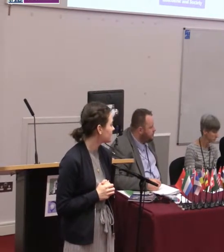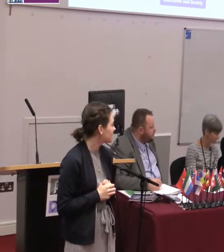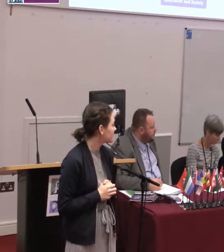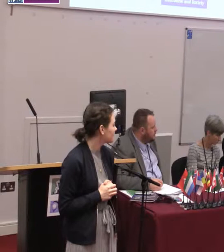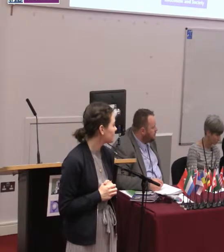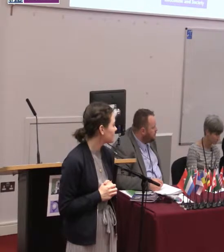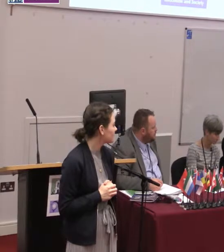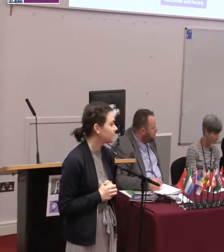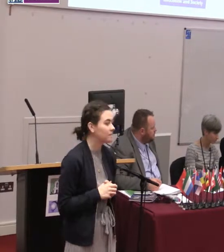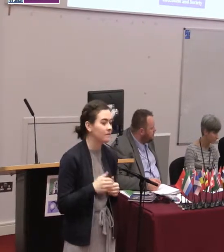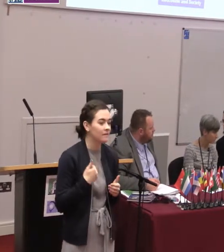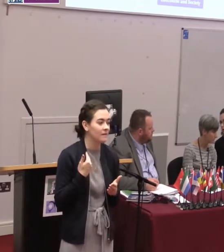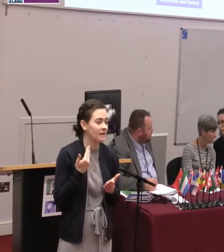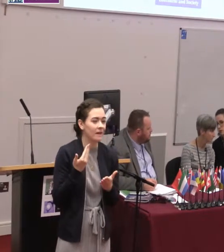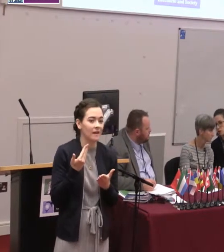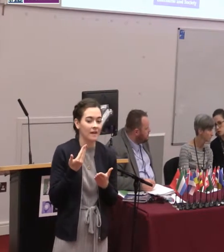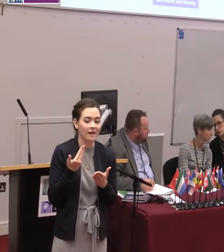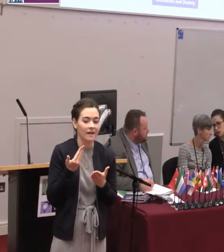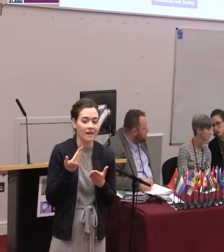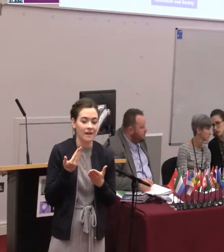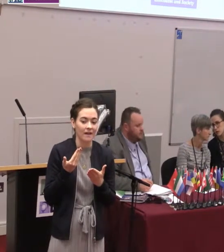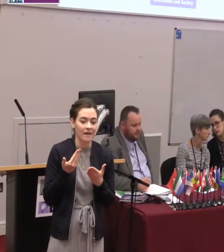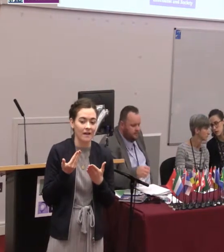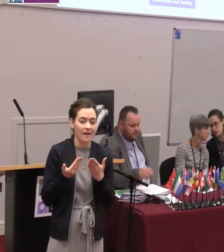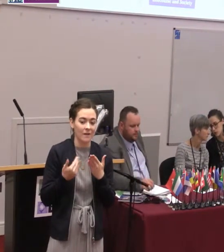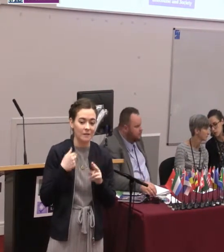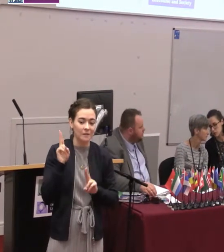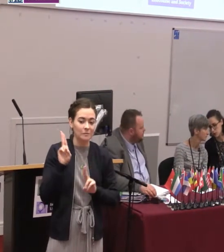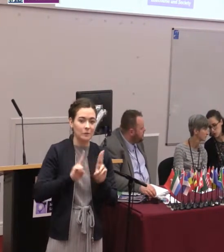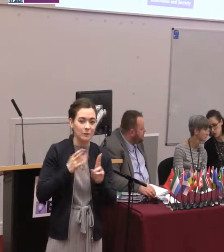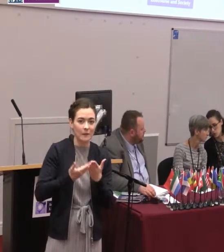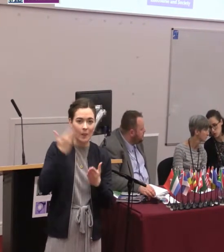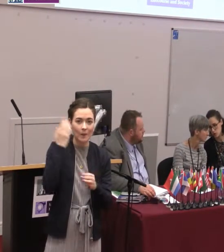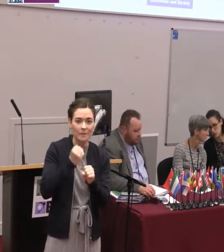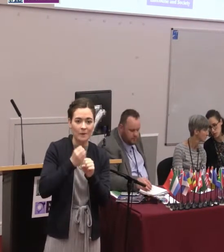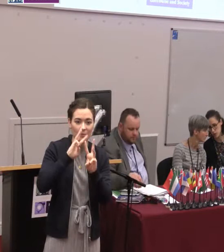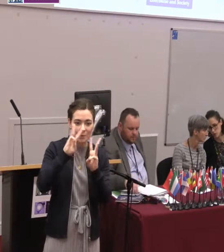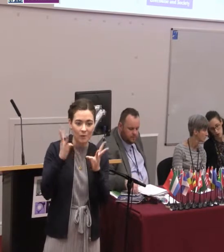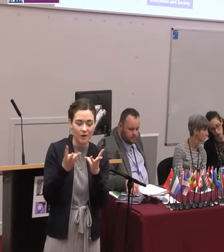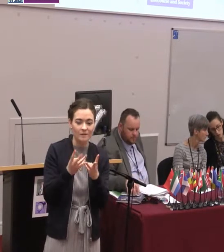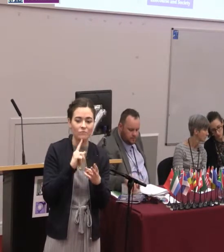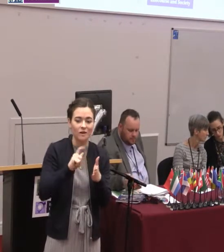So how was I supposed to learn about the world when I was locked away from it?